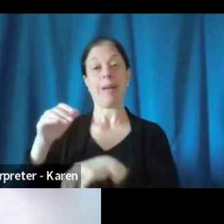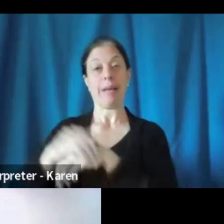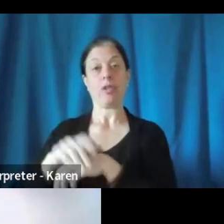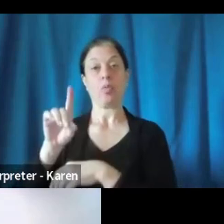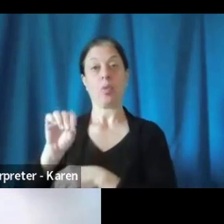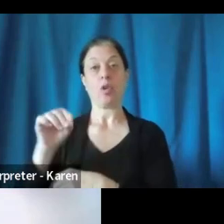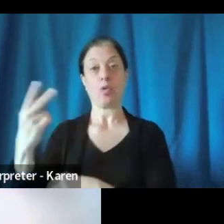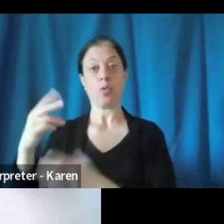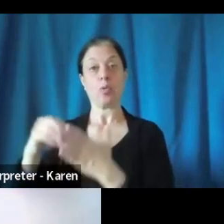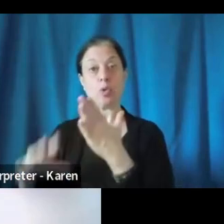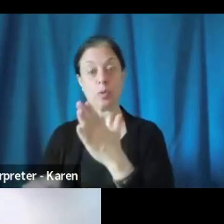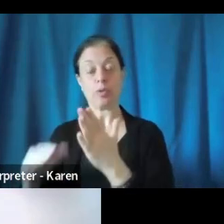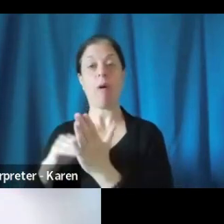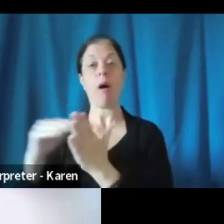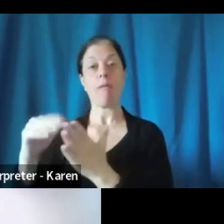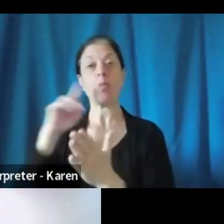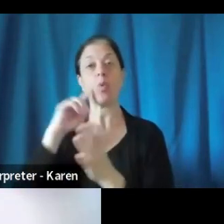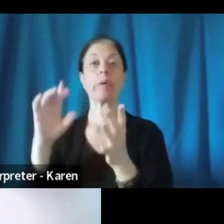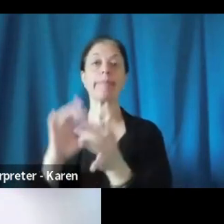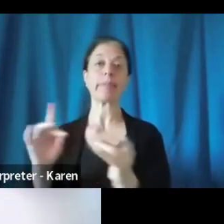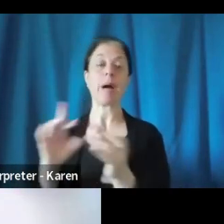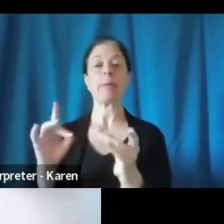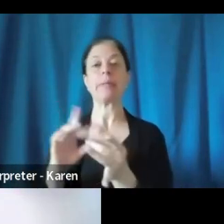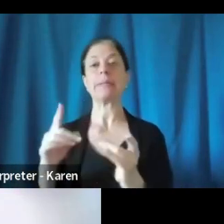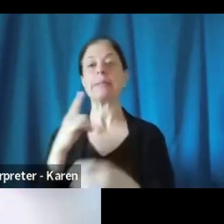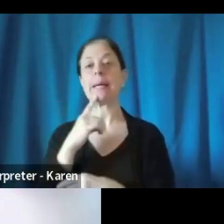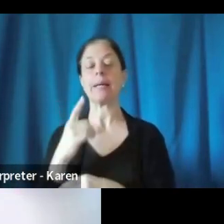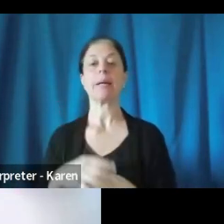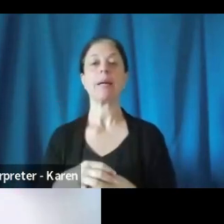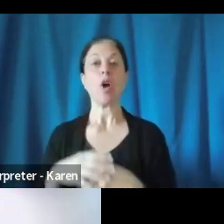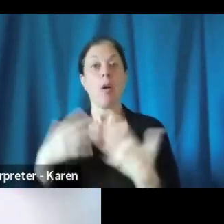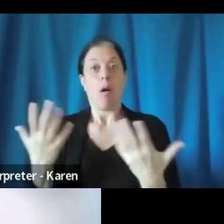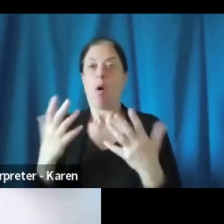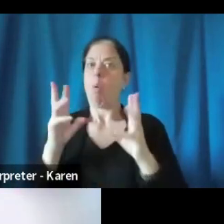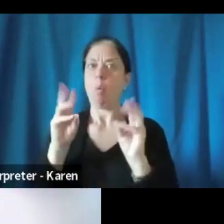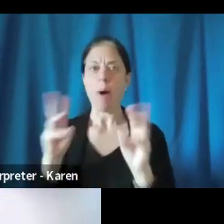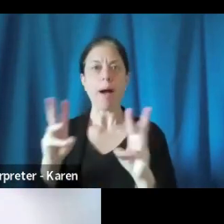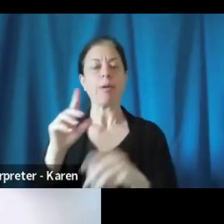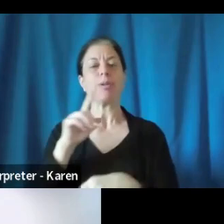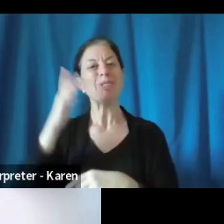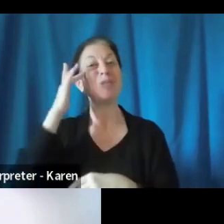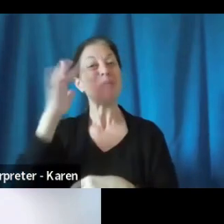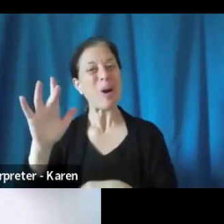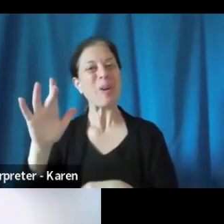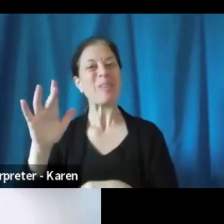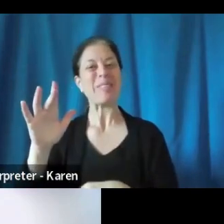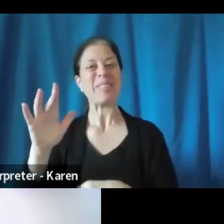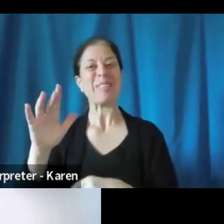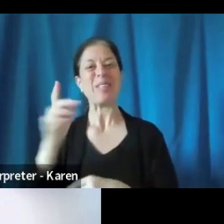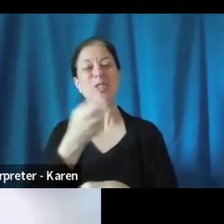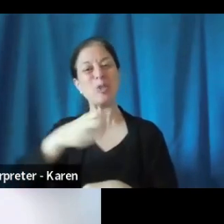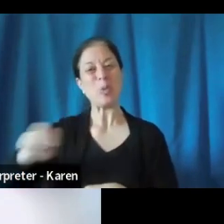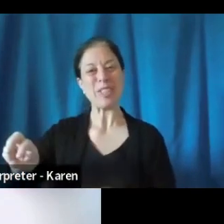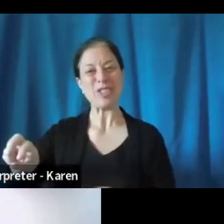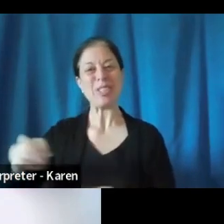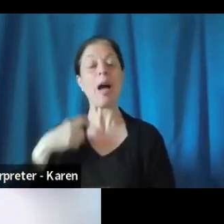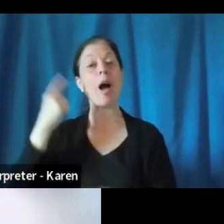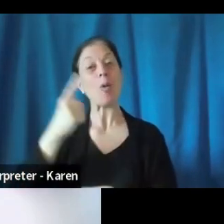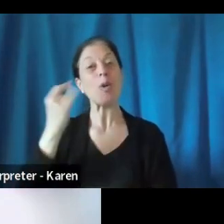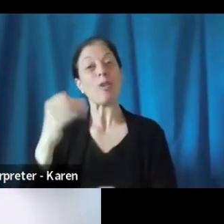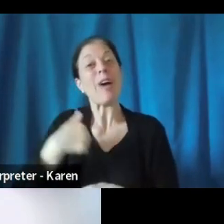as the librarian assigned to support their English 102 students, they would often remark something along the lines